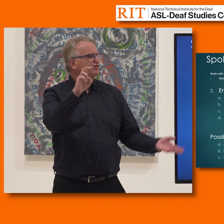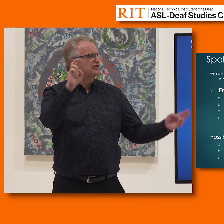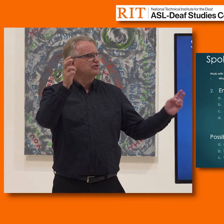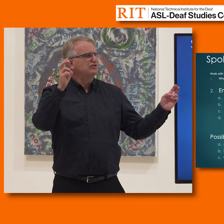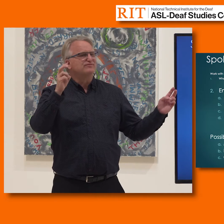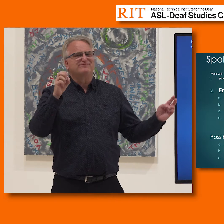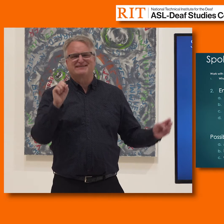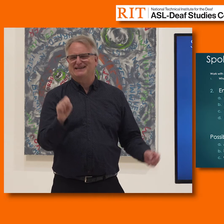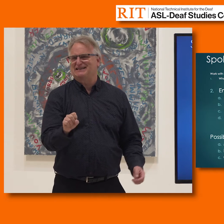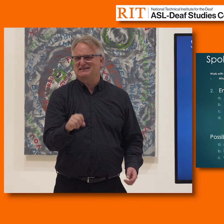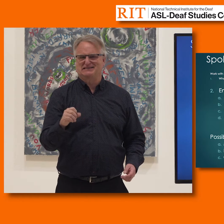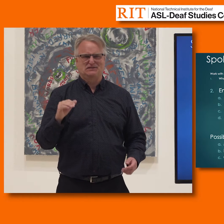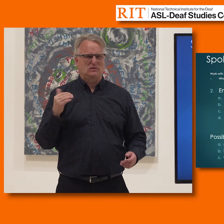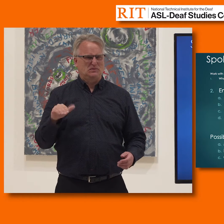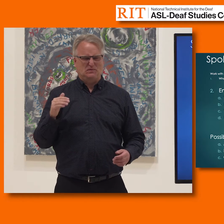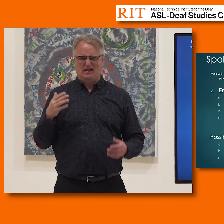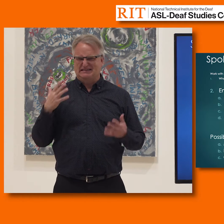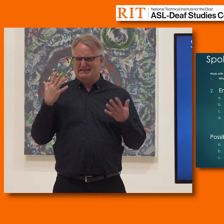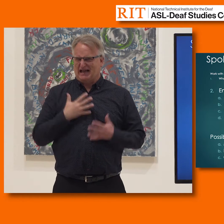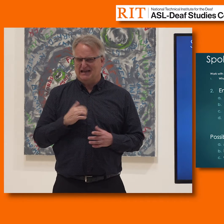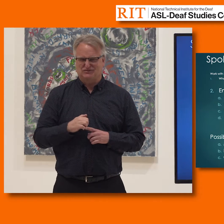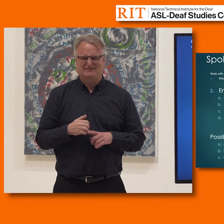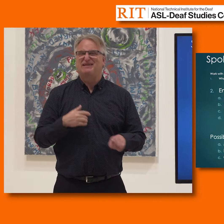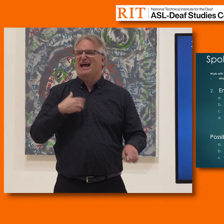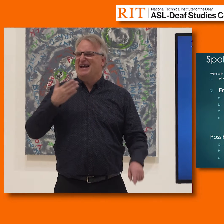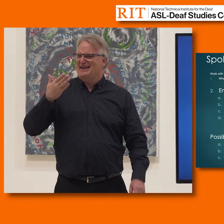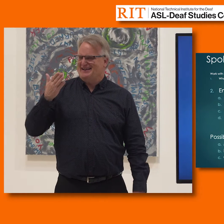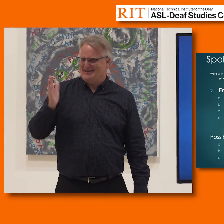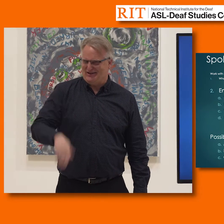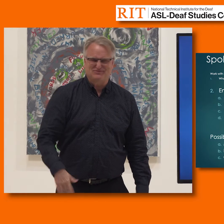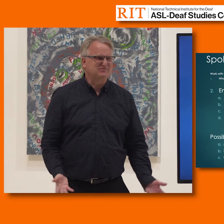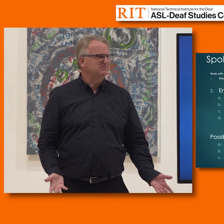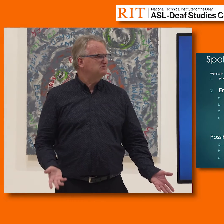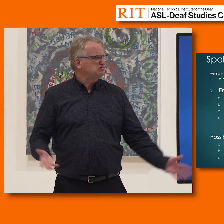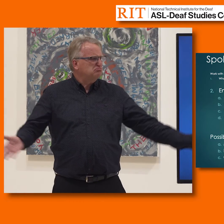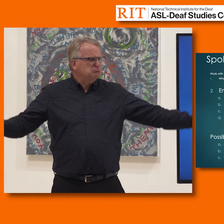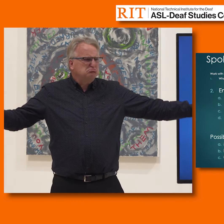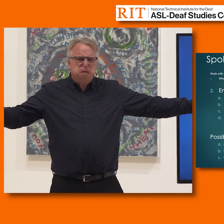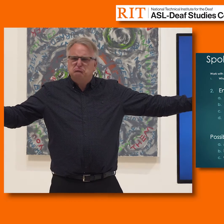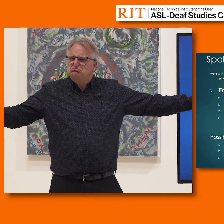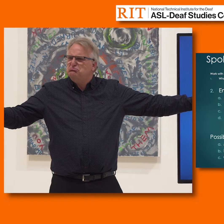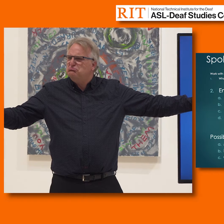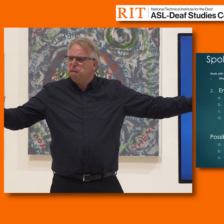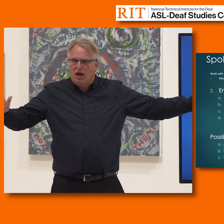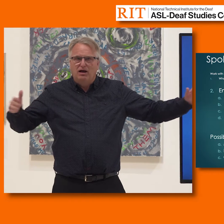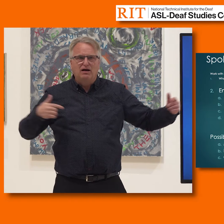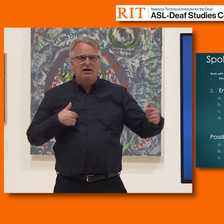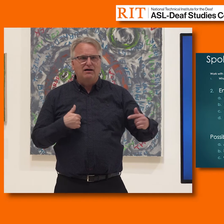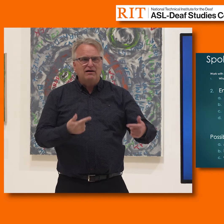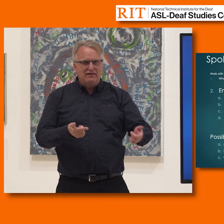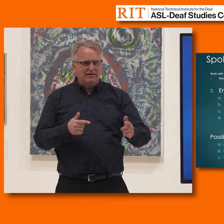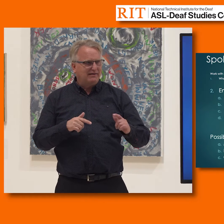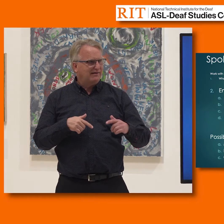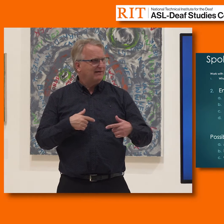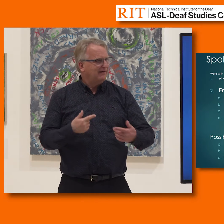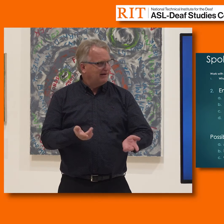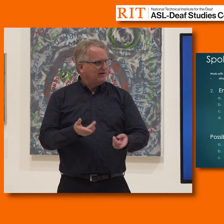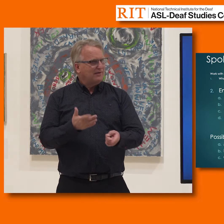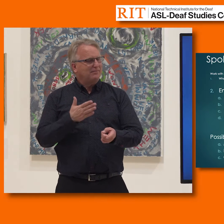So, maybe an interpreter doesn't add their opinion, but simply adds some more of those ASL discourse